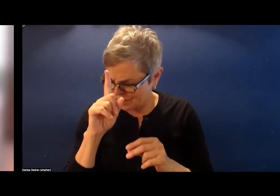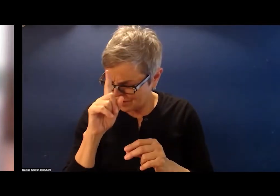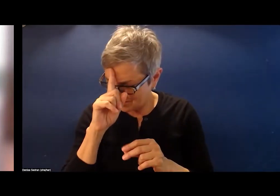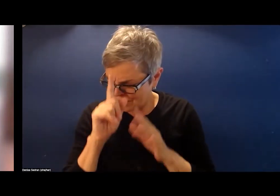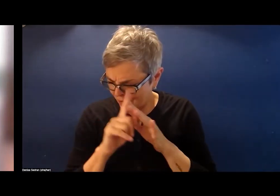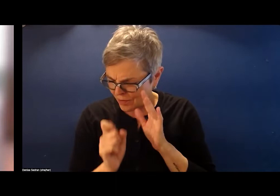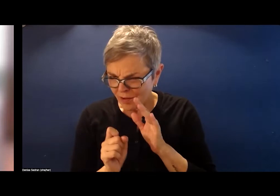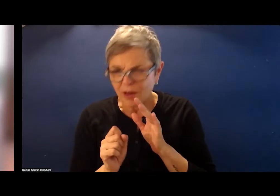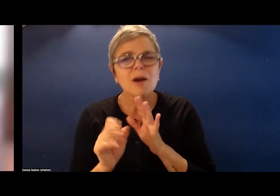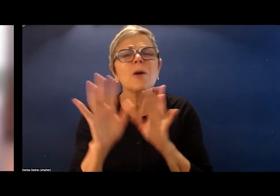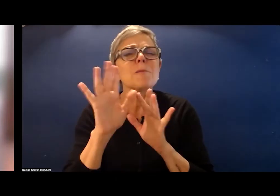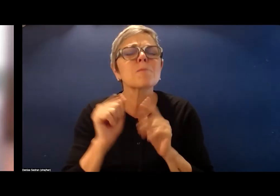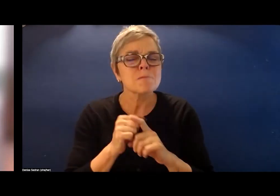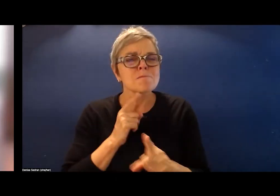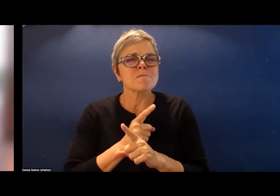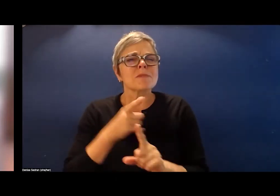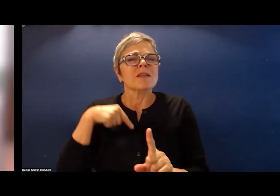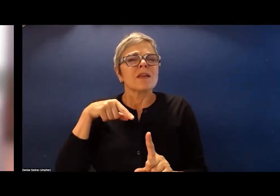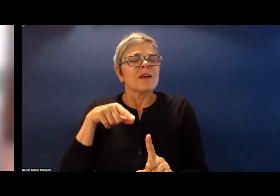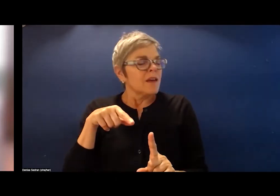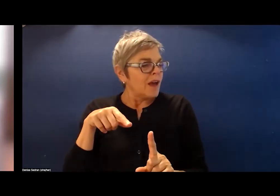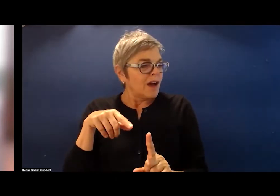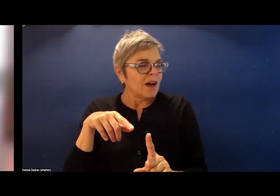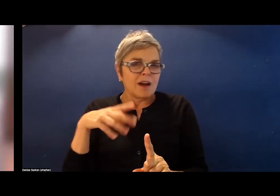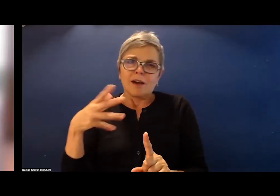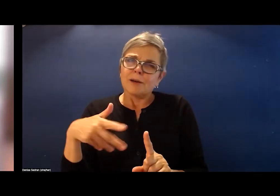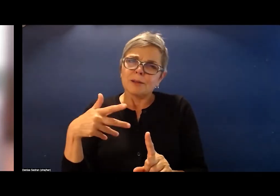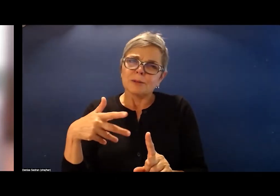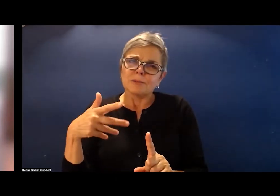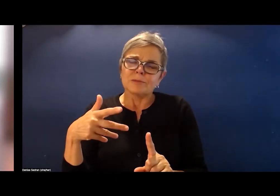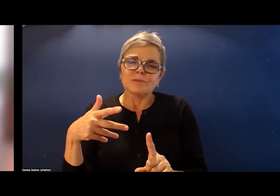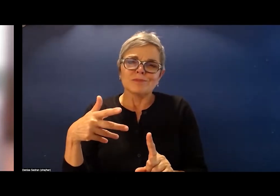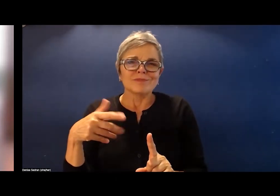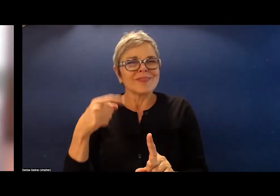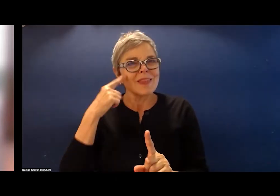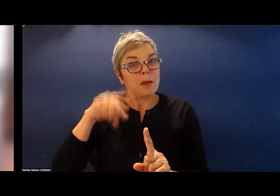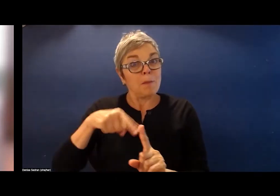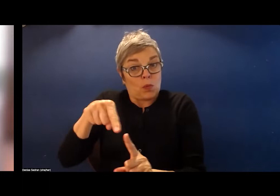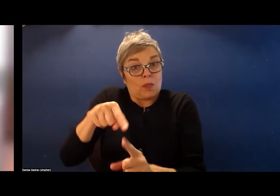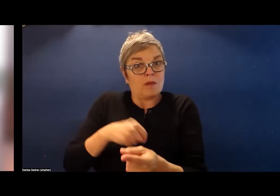Where was I going with that? I guess just thinking about how the course was feminist.